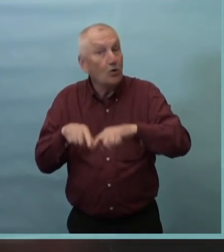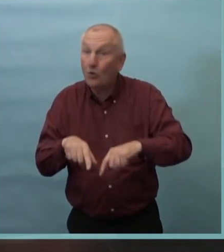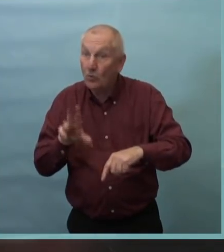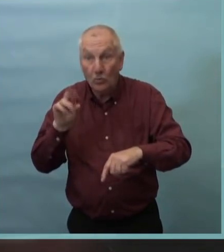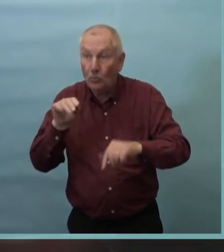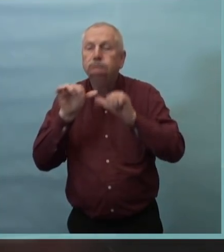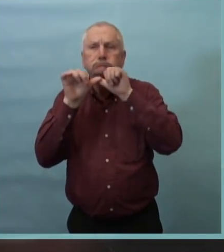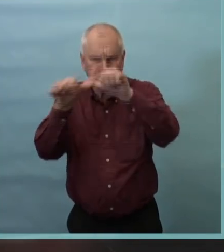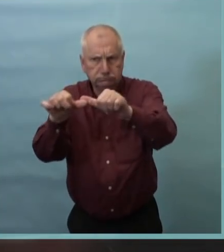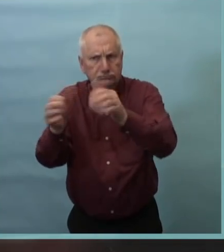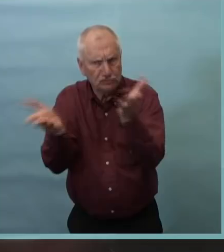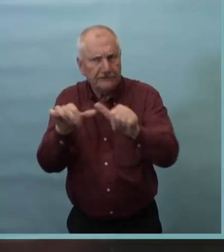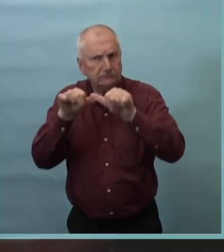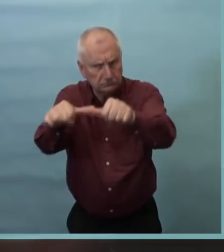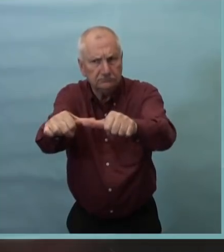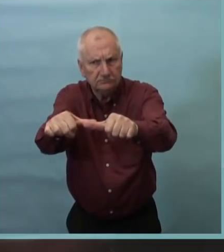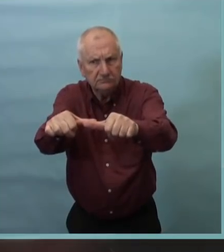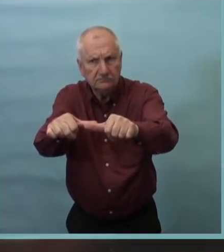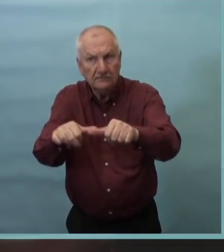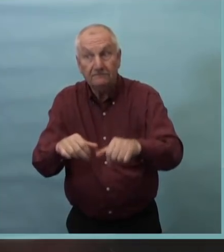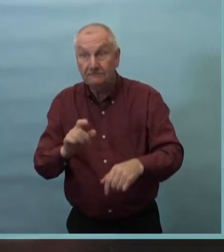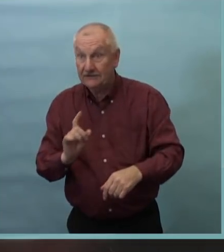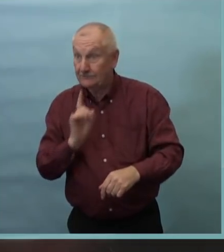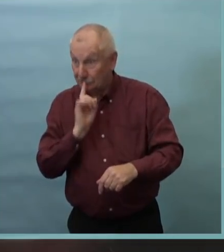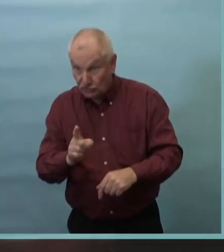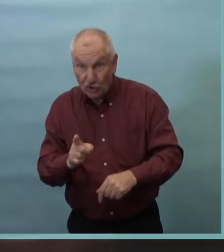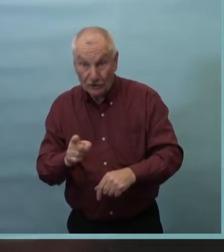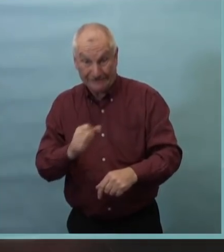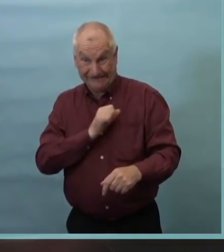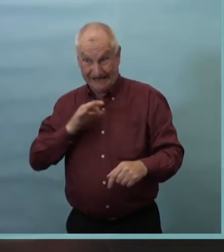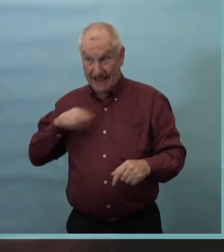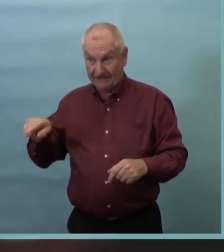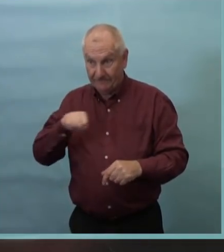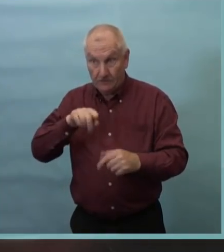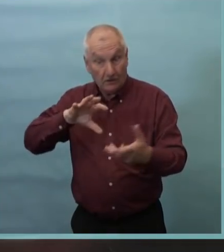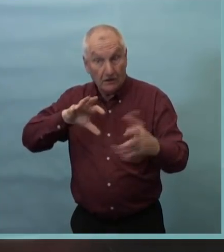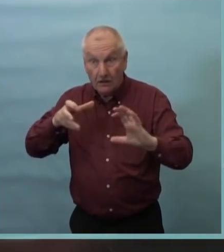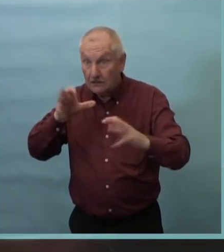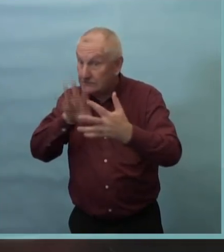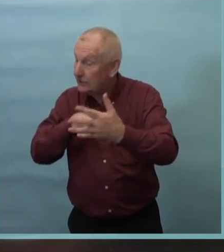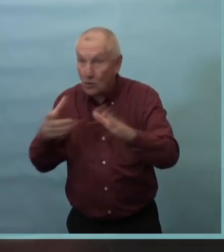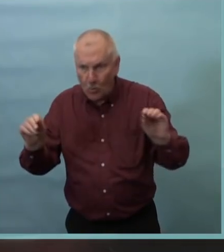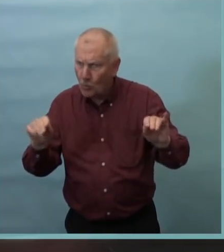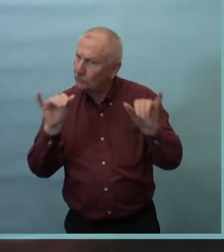priority will be on ensuring that those staff who had the most direct prolonged